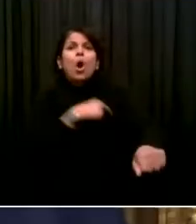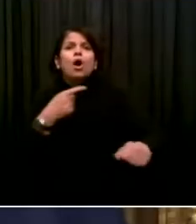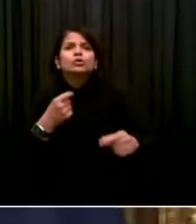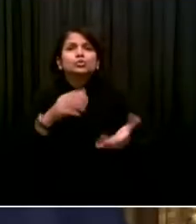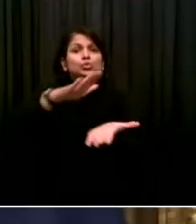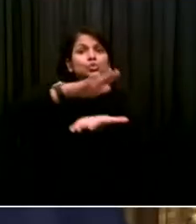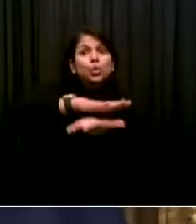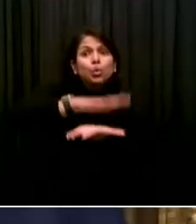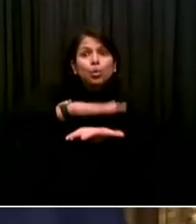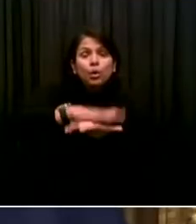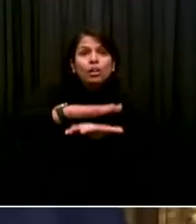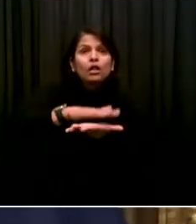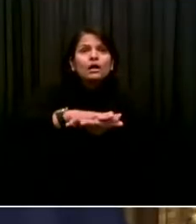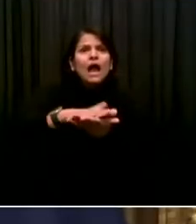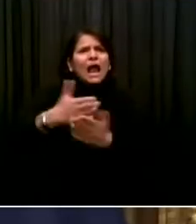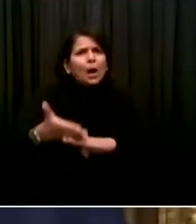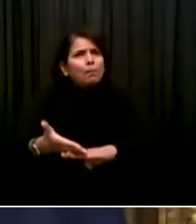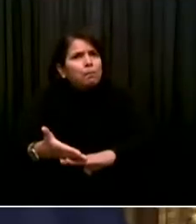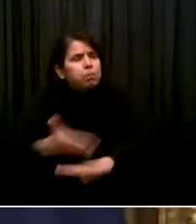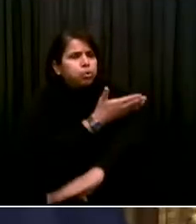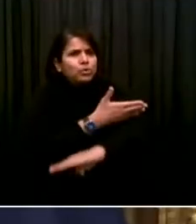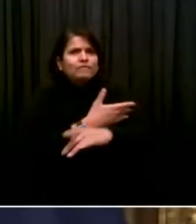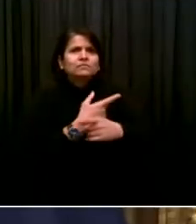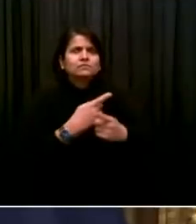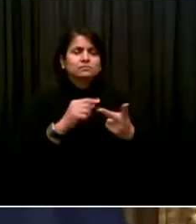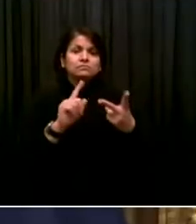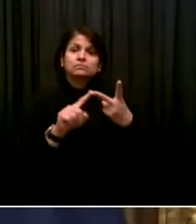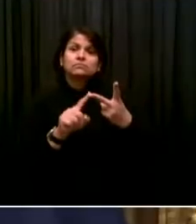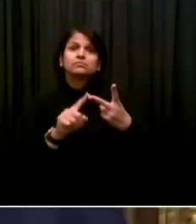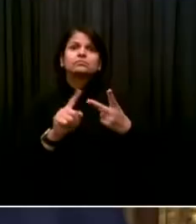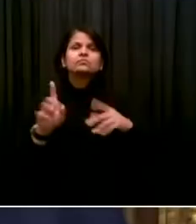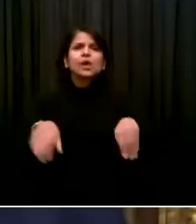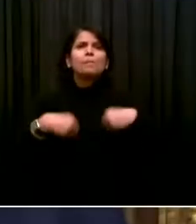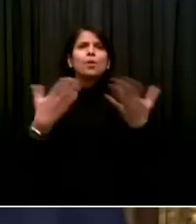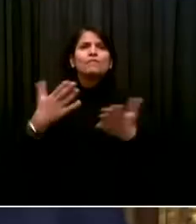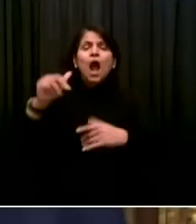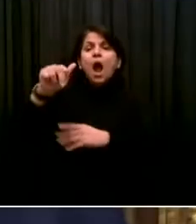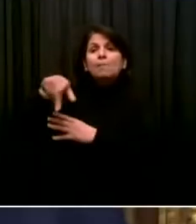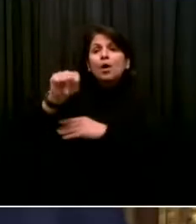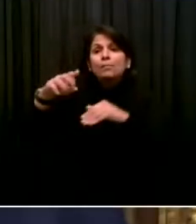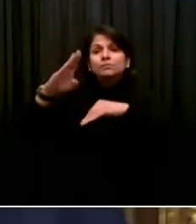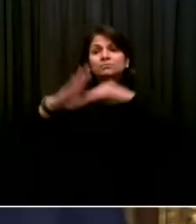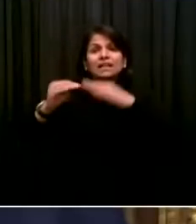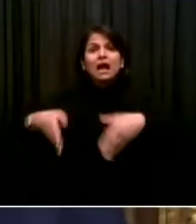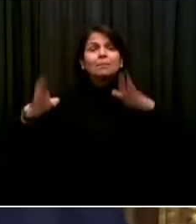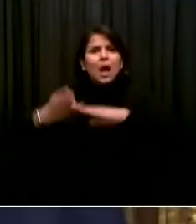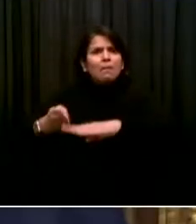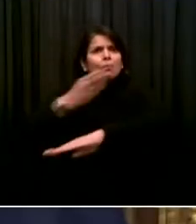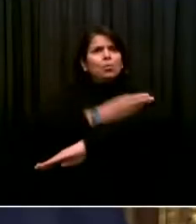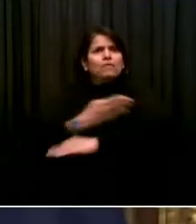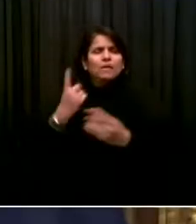AS WELL. FIXING OUR BROKEN SCHOOL. SUPPORTINGOUR UNHOUSED NEW YORKERS D AN